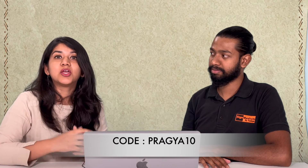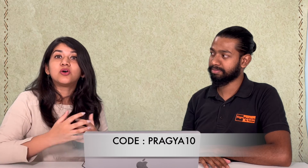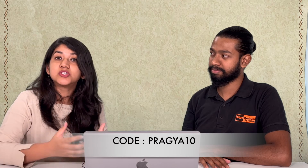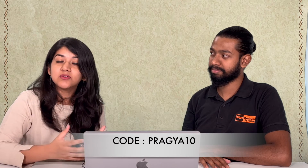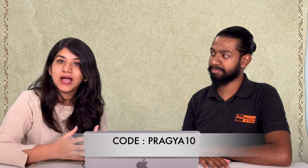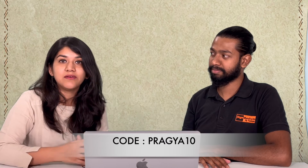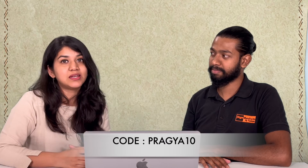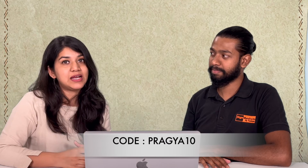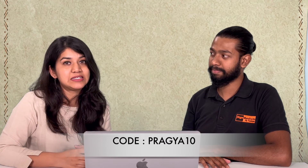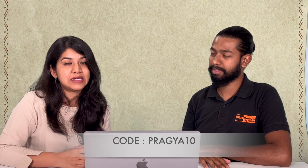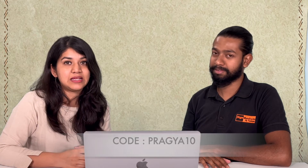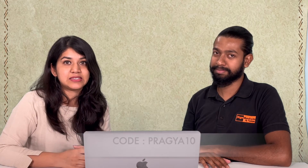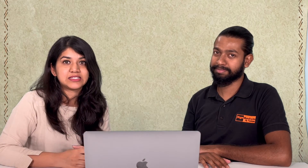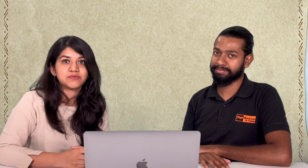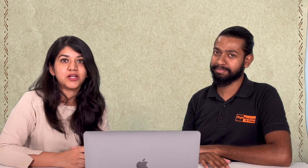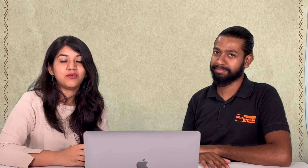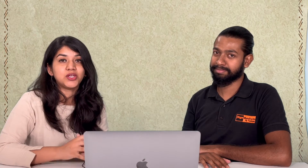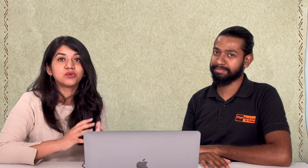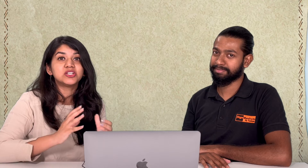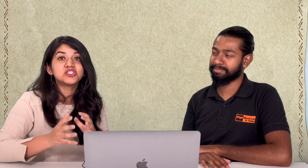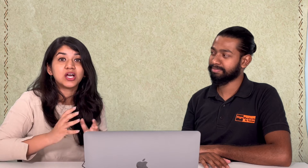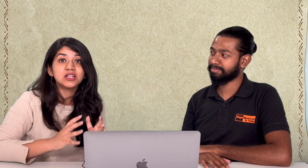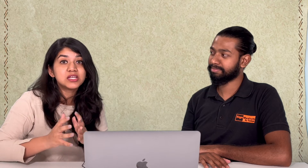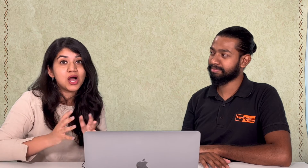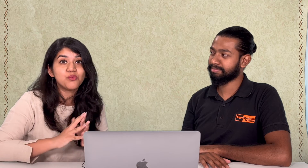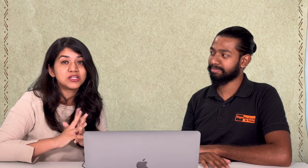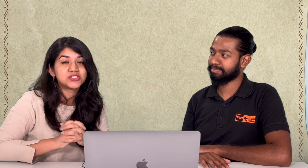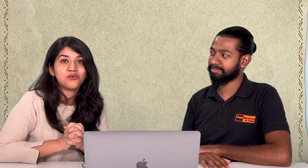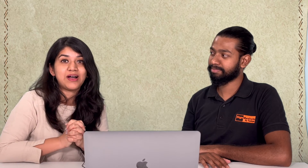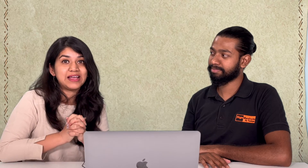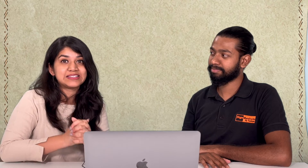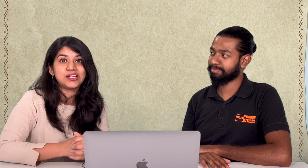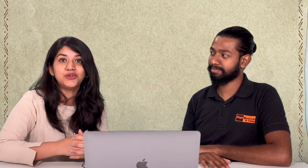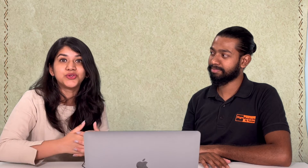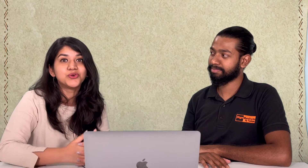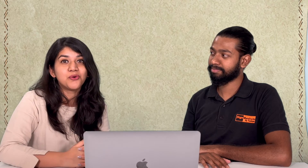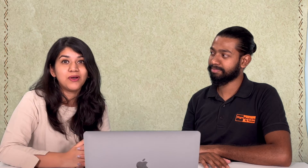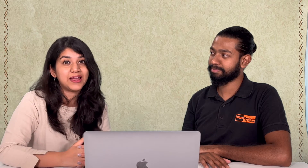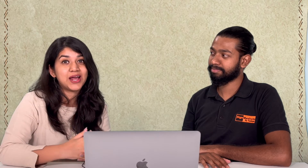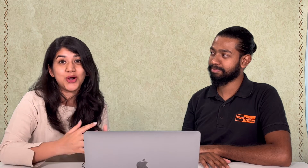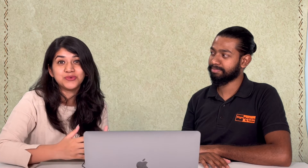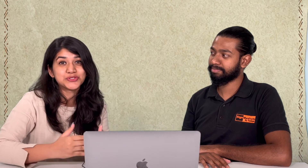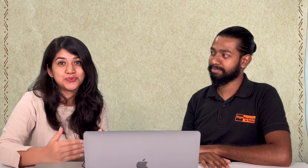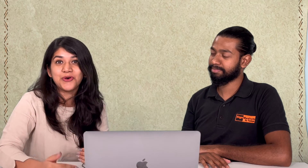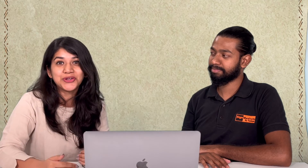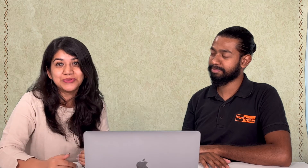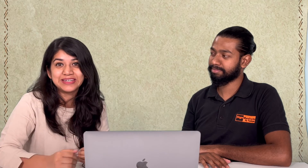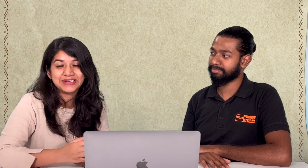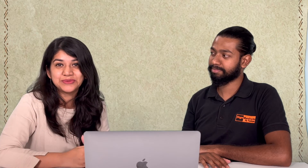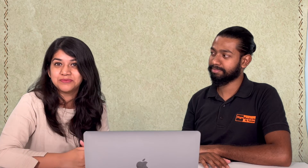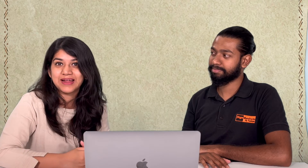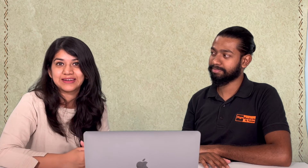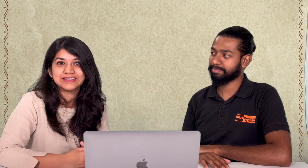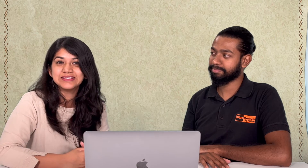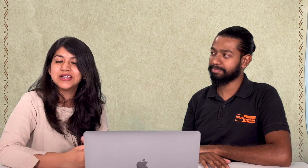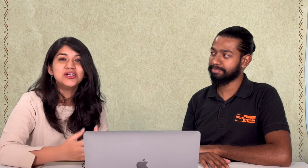They also have an ISL assessment where you can judge how much of ISL do you know and how much more do you need to practice.